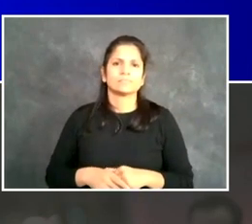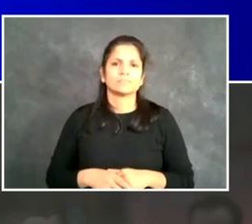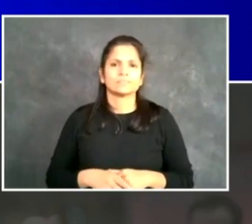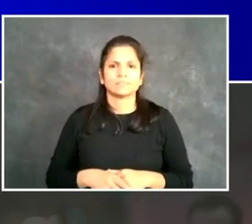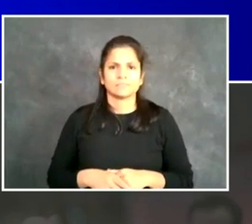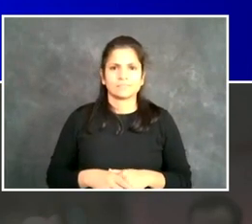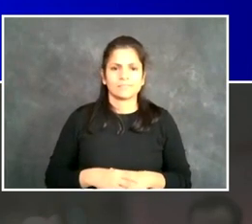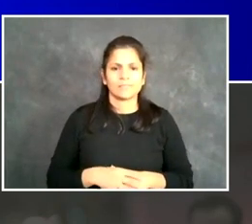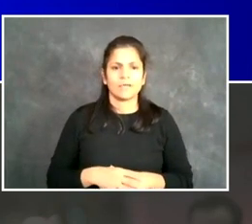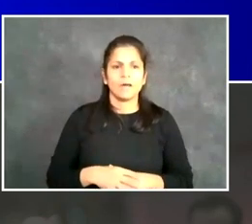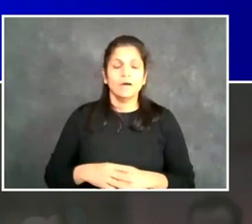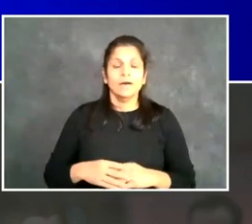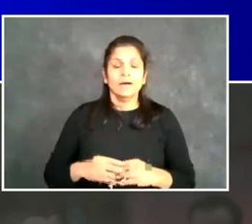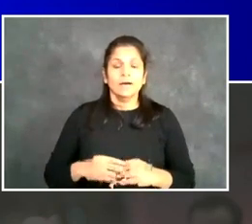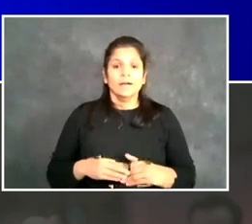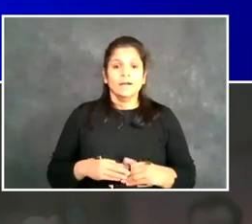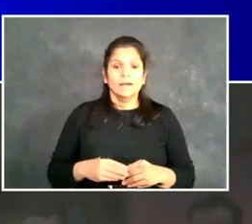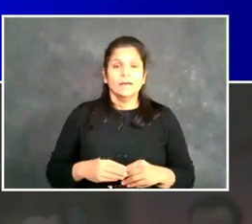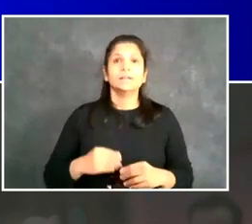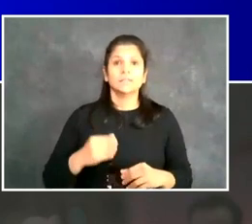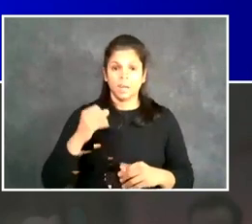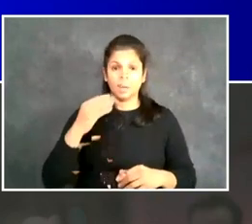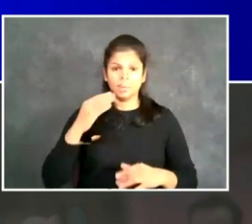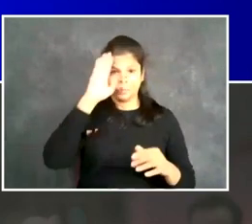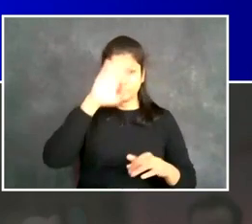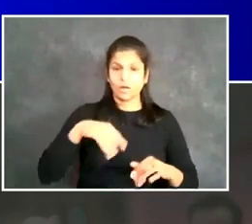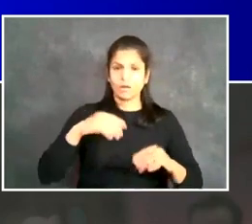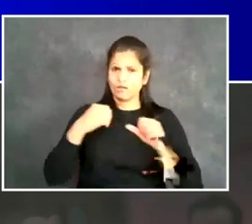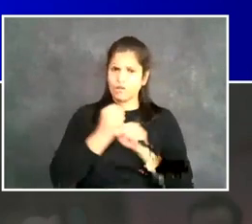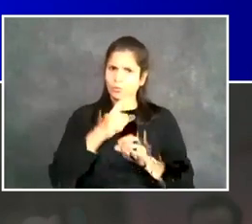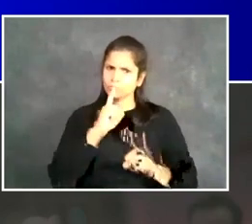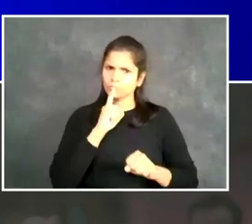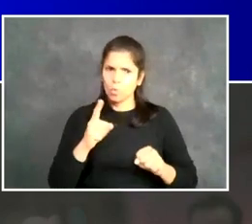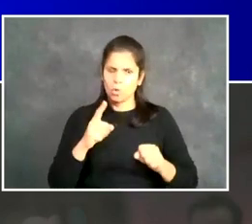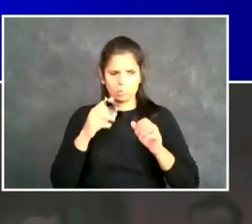INFECTED. IT IS GOING TO GIVE THEM